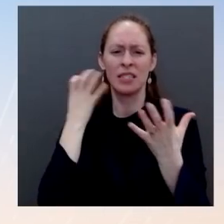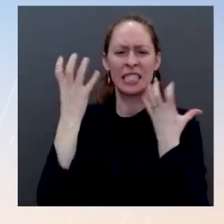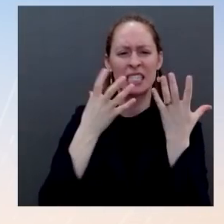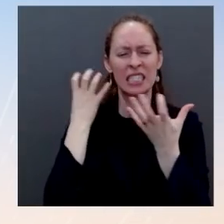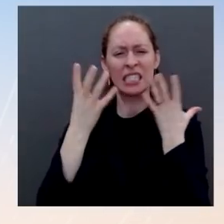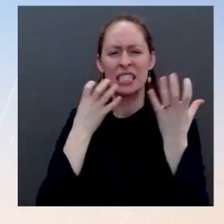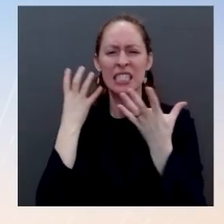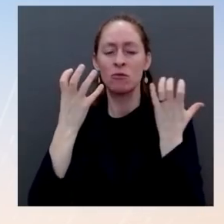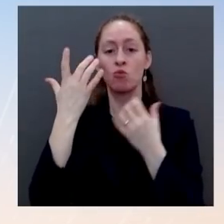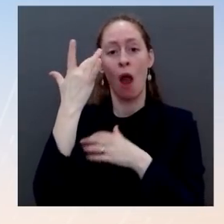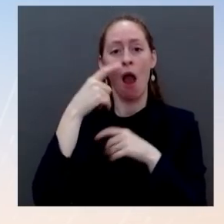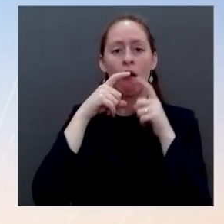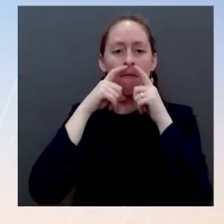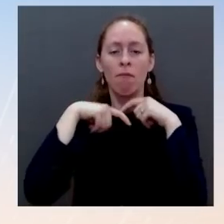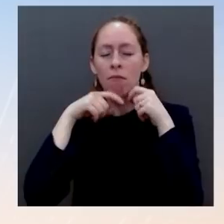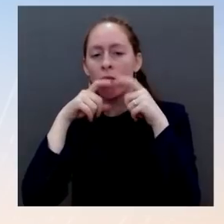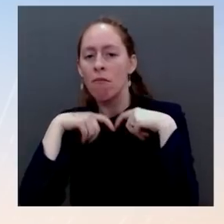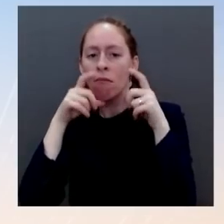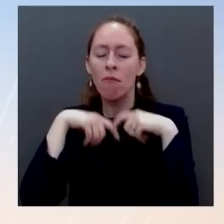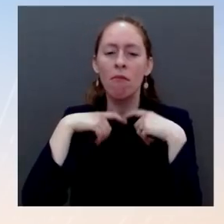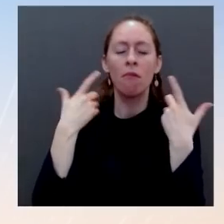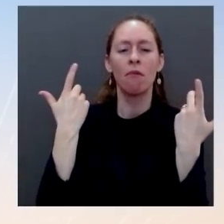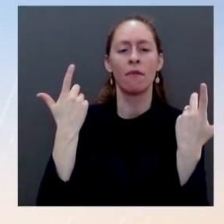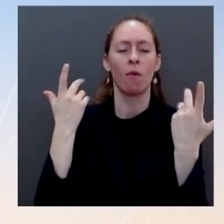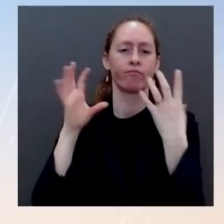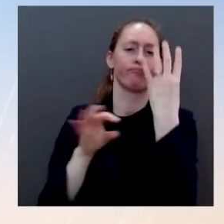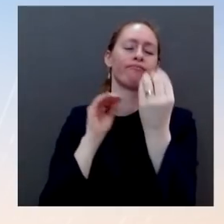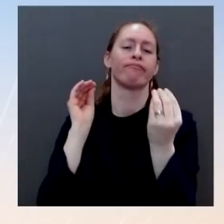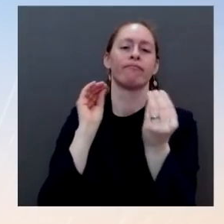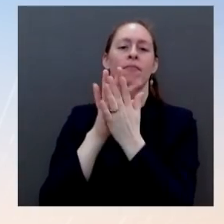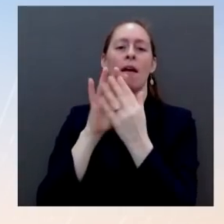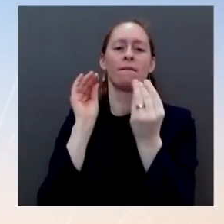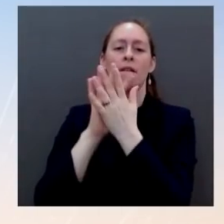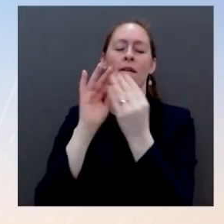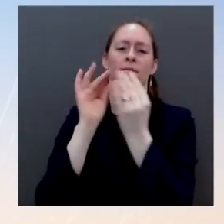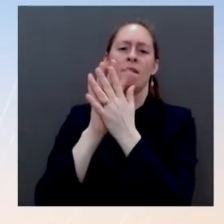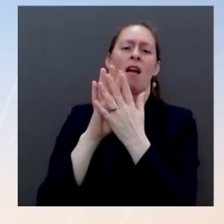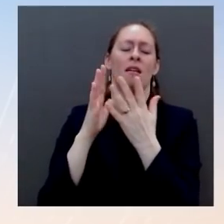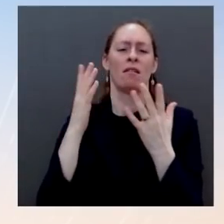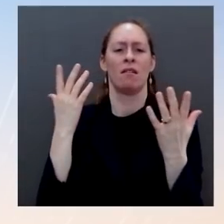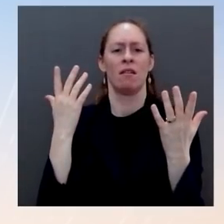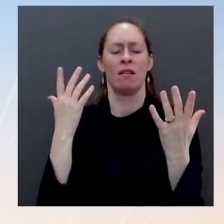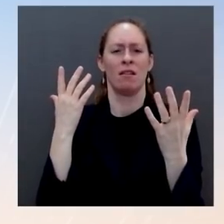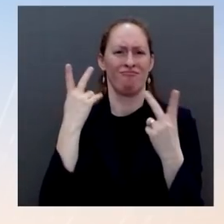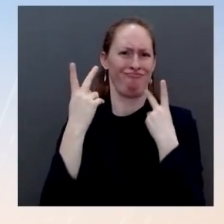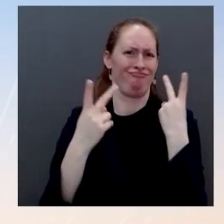But has there been any consideration that a vaccine mandate for domestic air travel could potentially reduce the likelihood